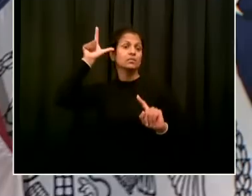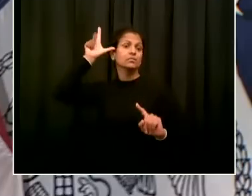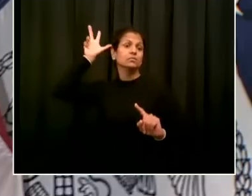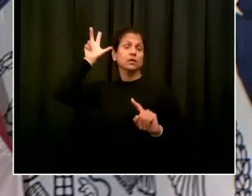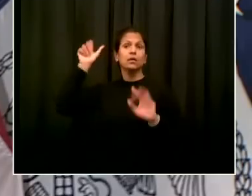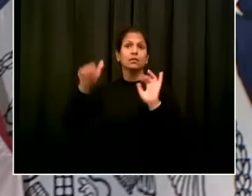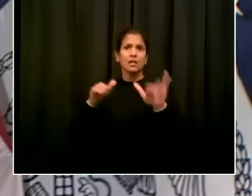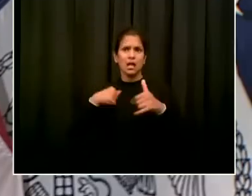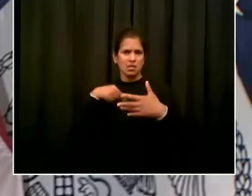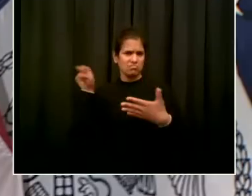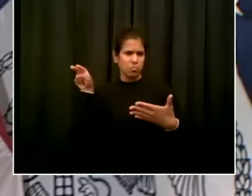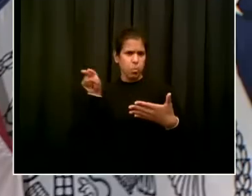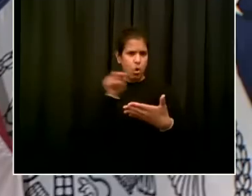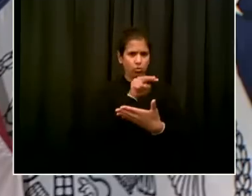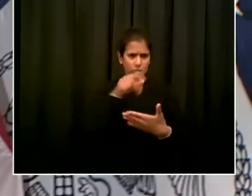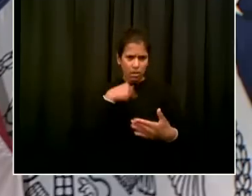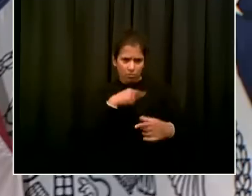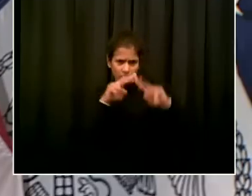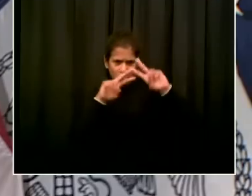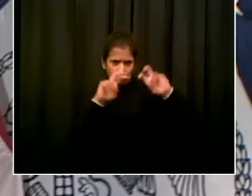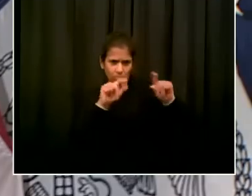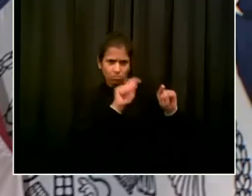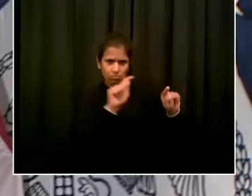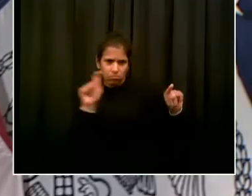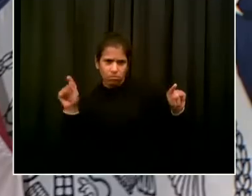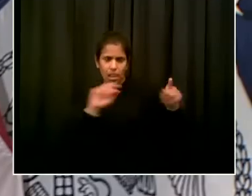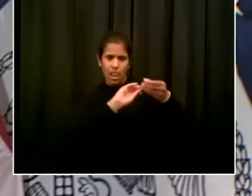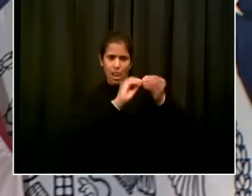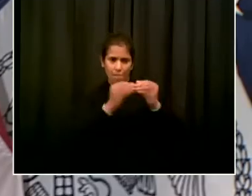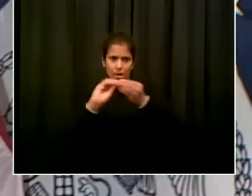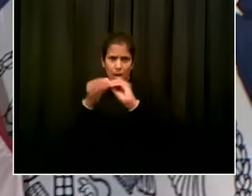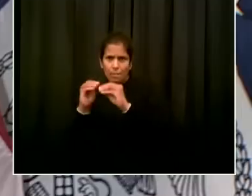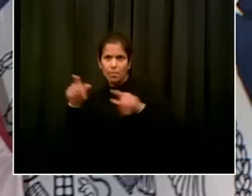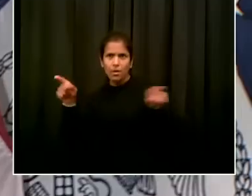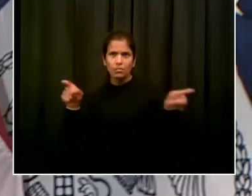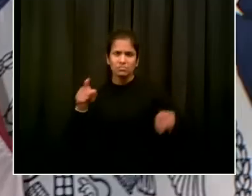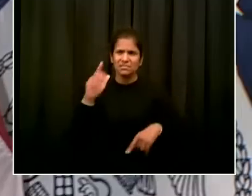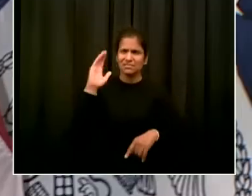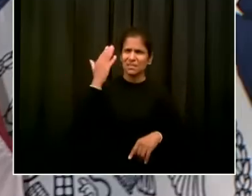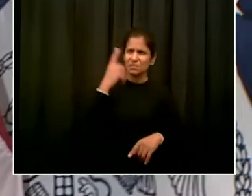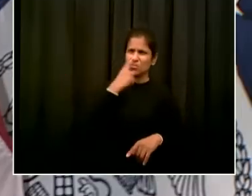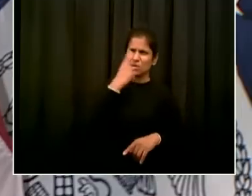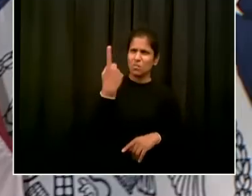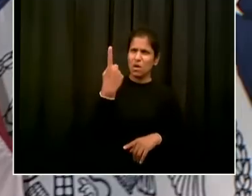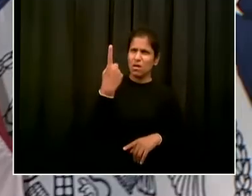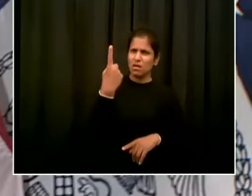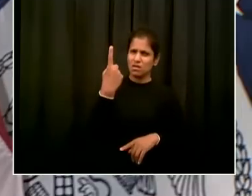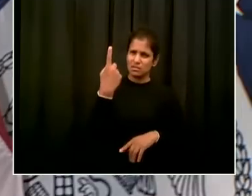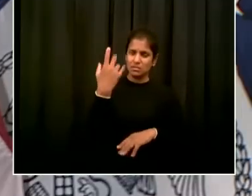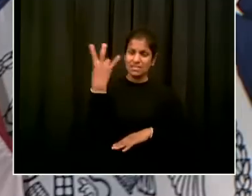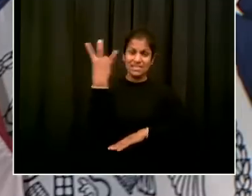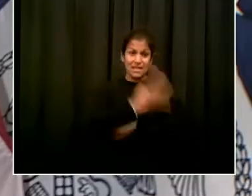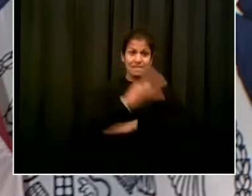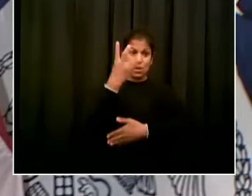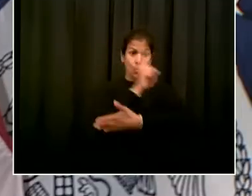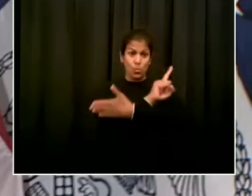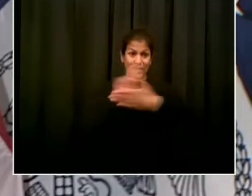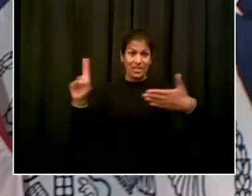TO THE LINE. IT LOOKS LIKE THE CITY WAS